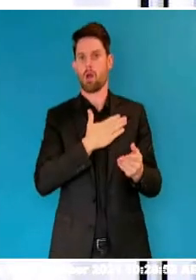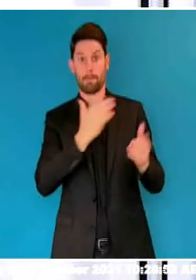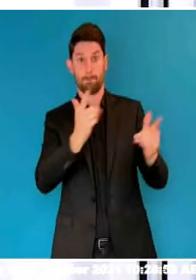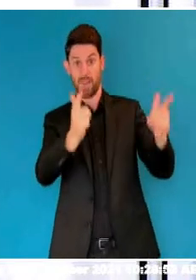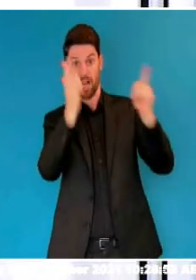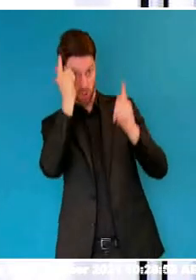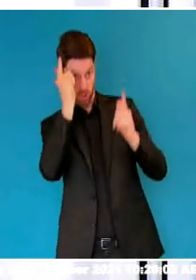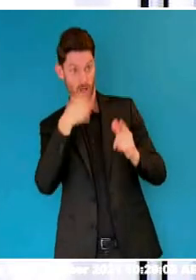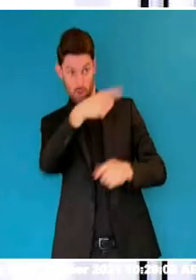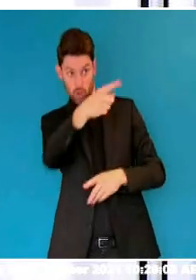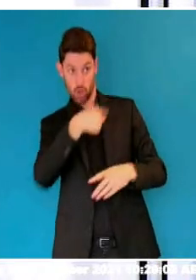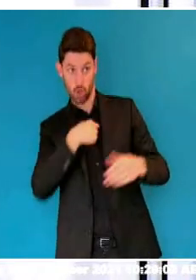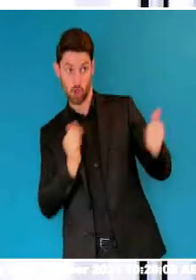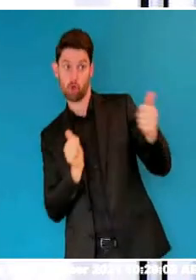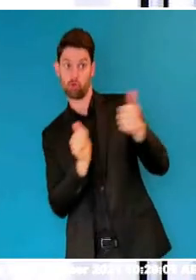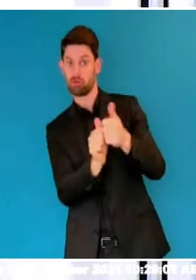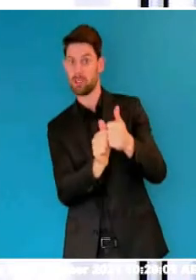or supervisor? MS KRUGER: Yes, that's correct.